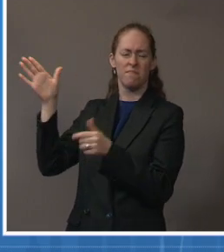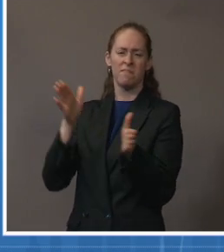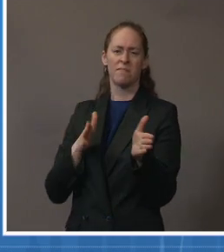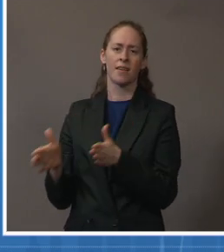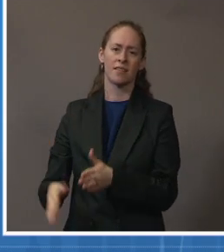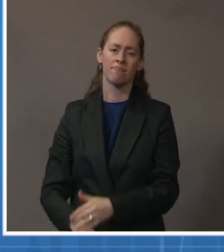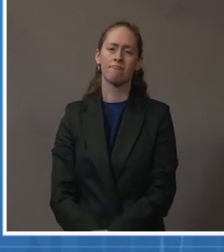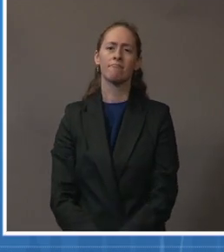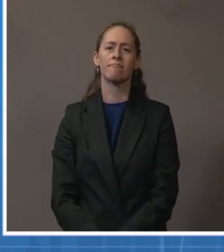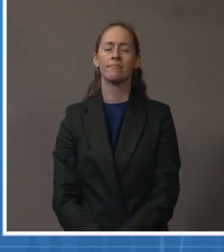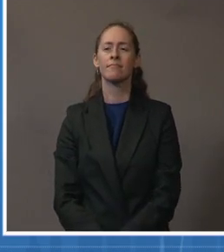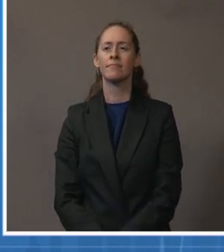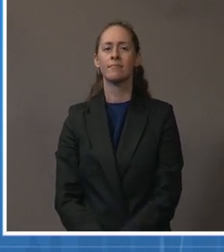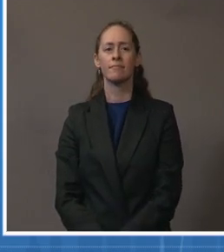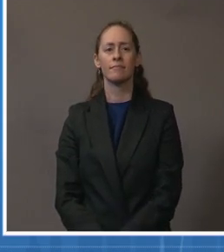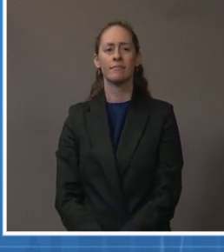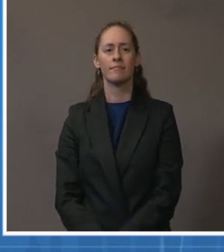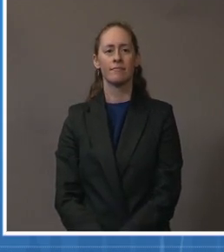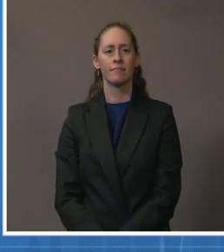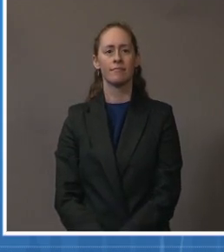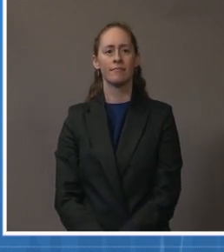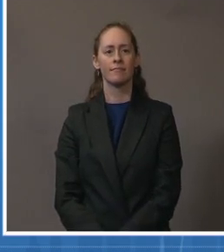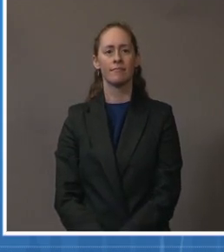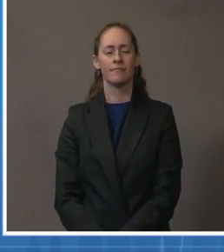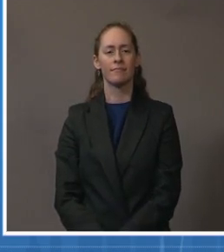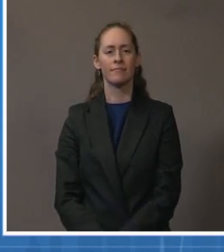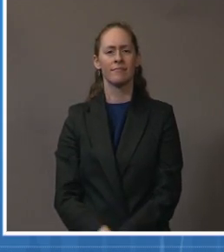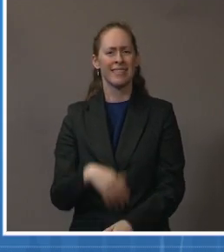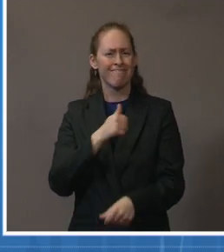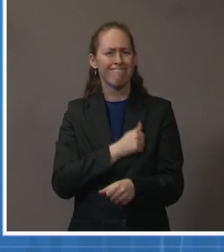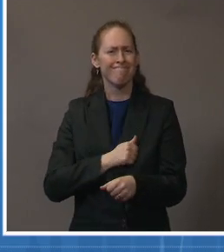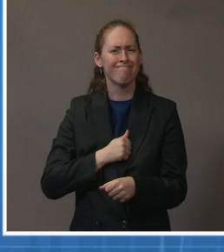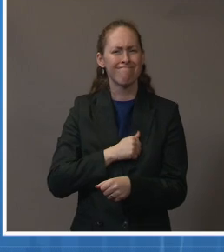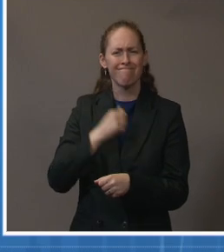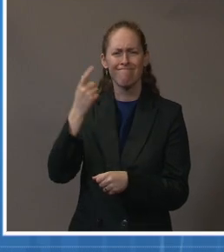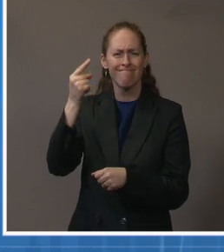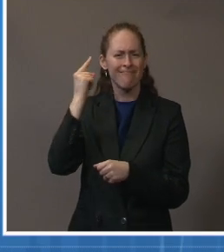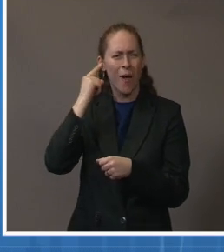Moderator: All right. Last question. And sorry for the technical challenges. Sheryl at New York Times.